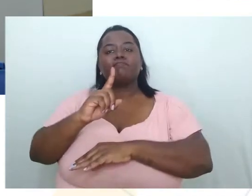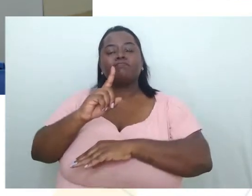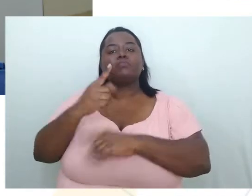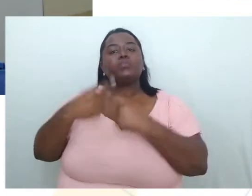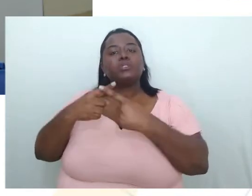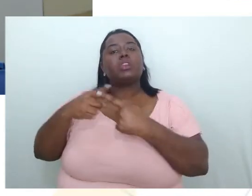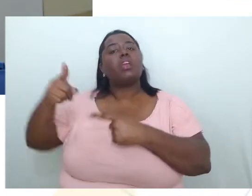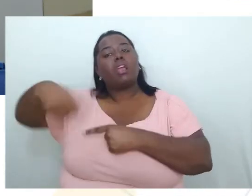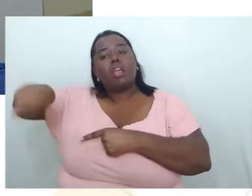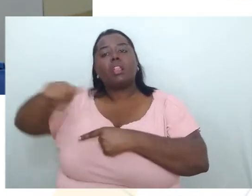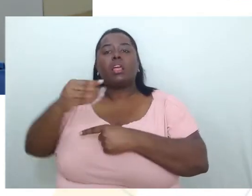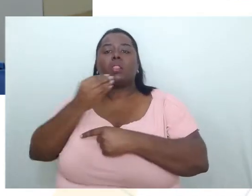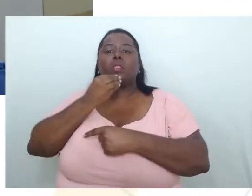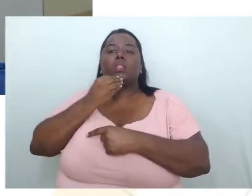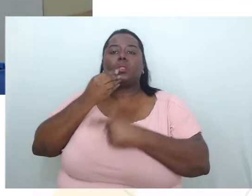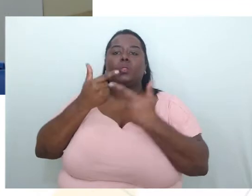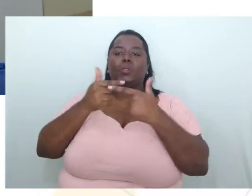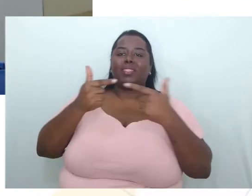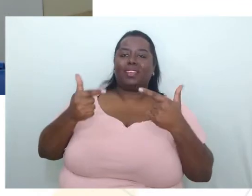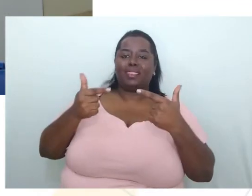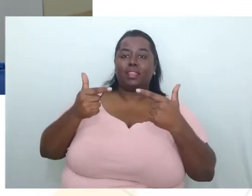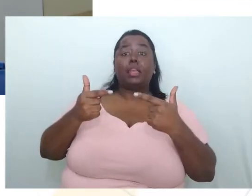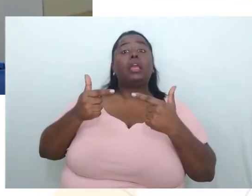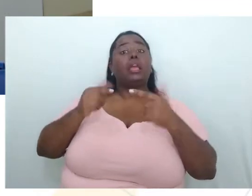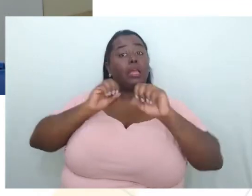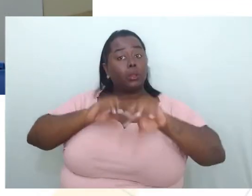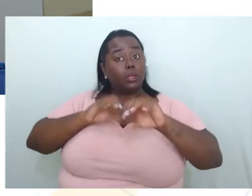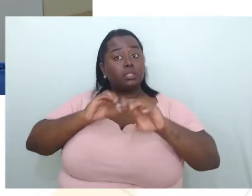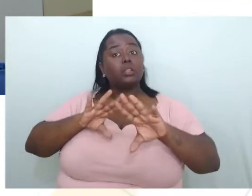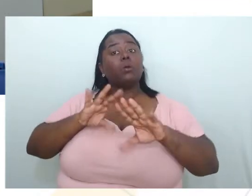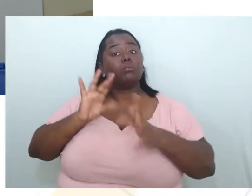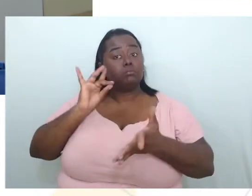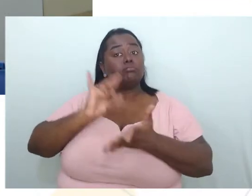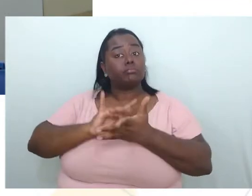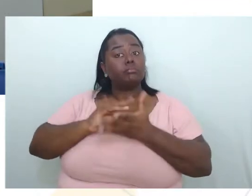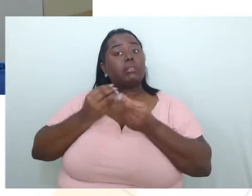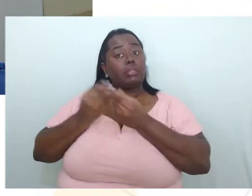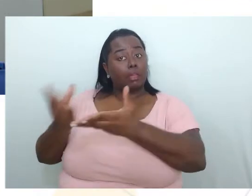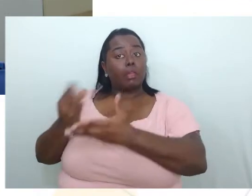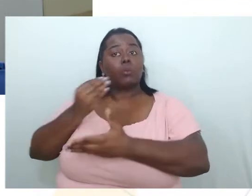and this is what Amartya Sen is saying unless you give people the education